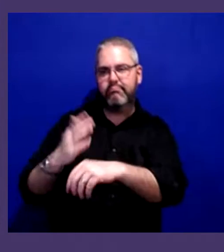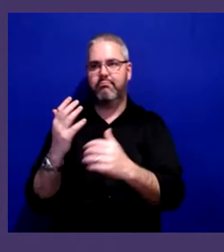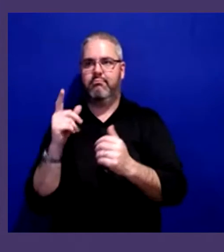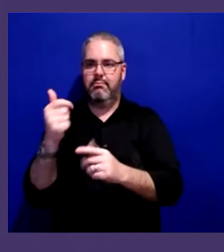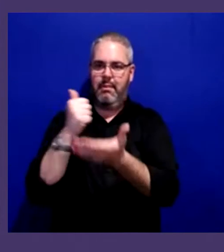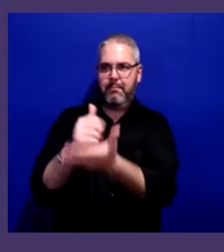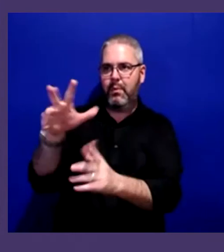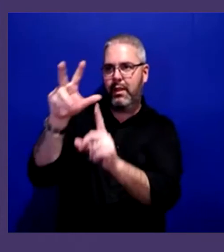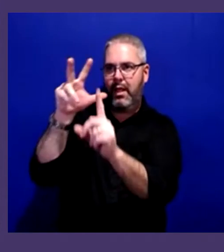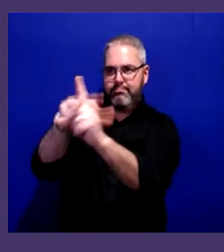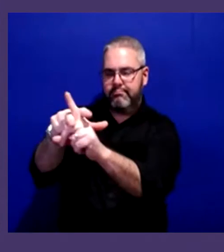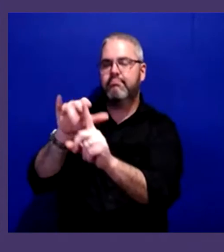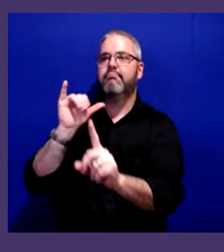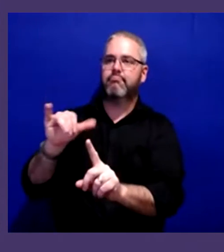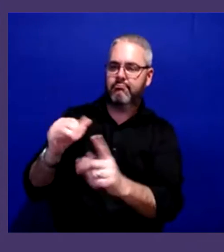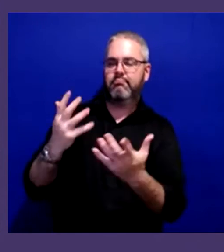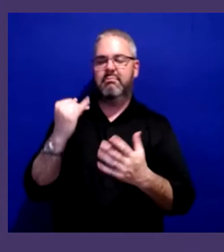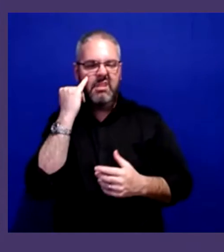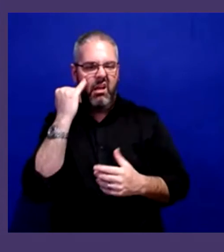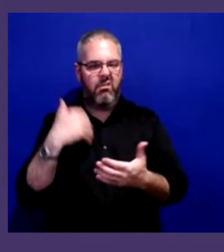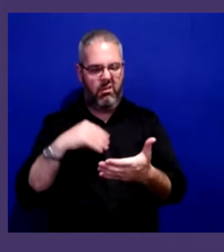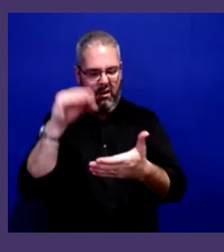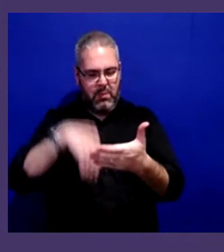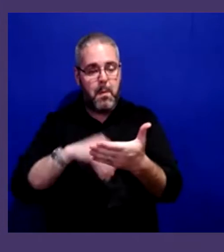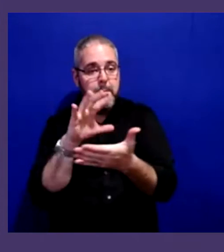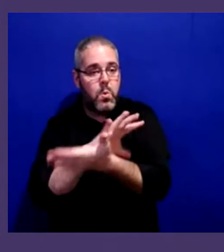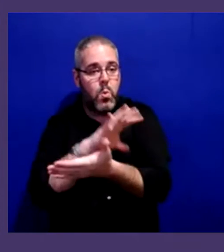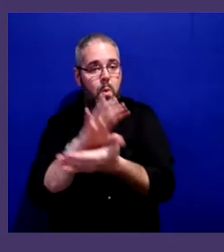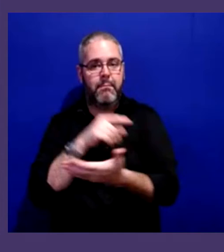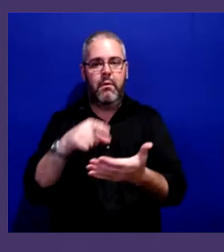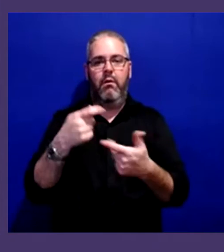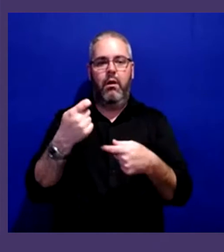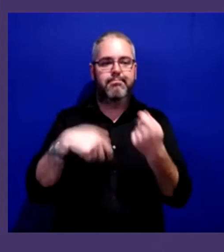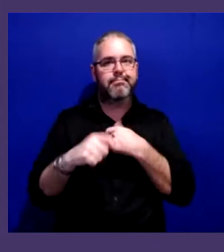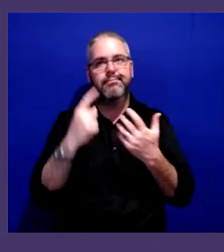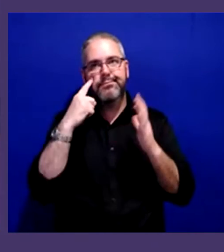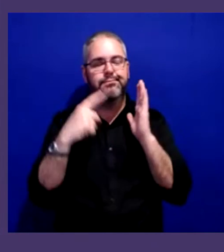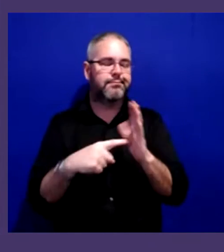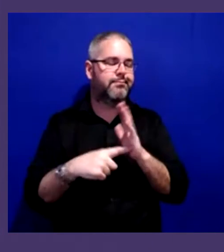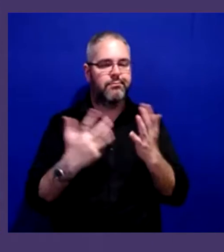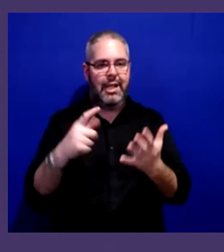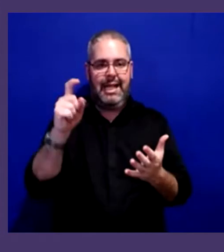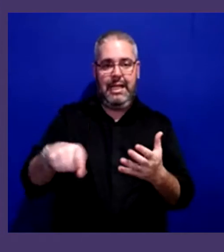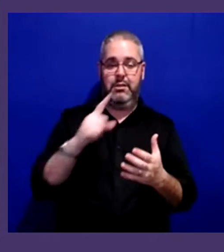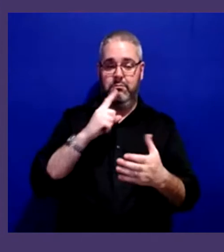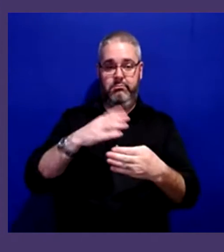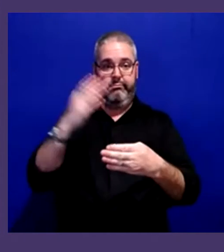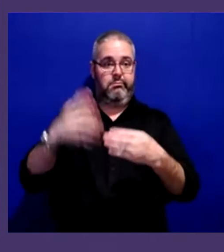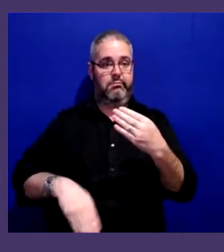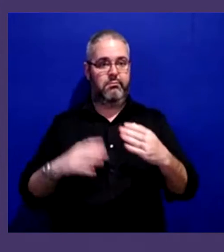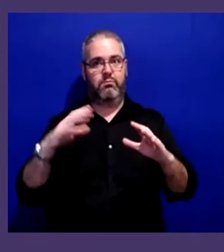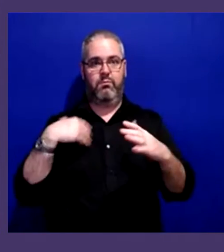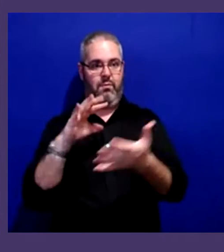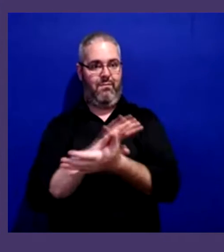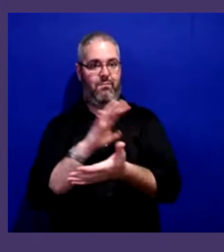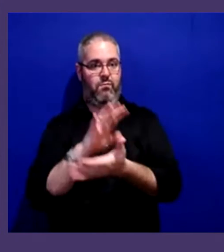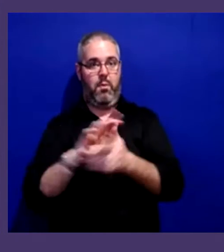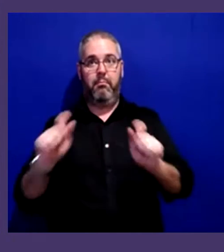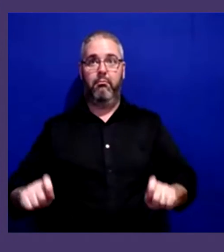If I'm filling out a form, instead of just describing what is needed at the very top of the form, I would probably opt to give